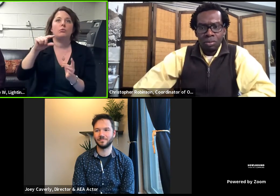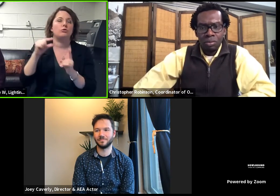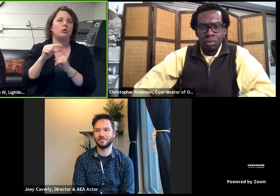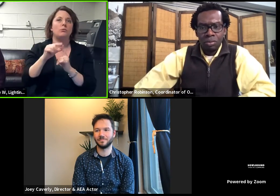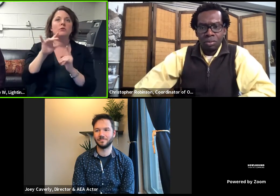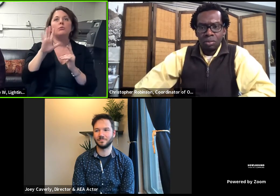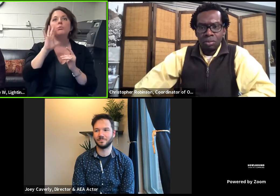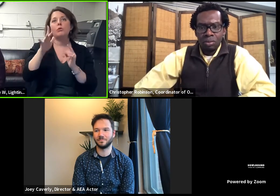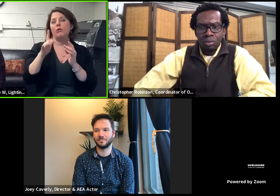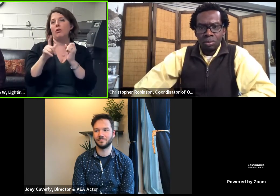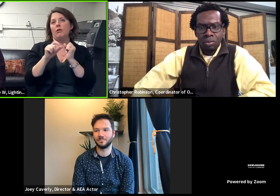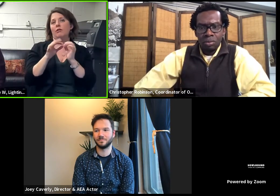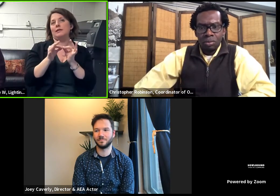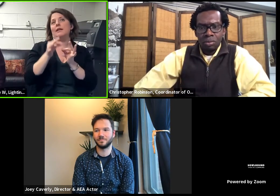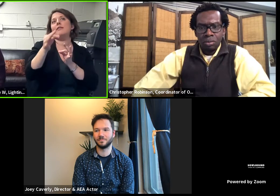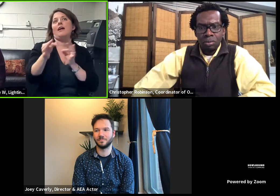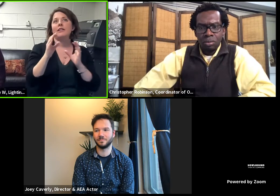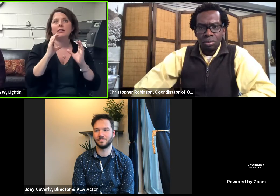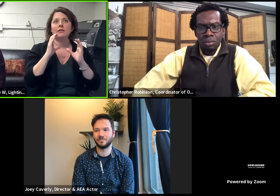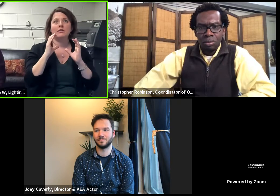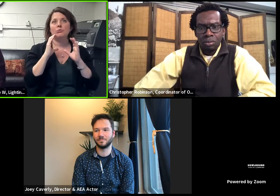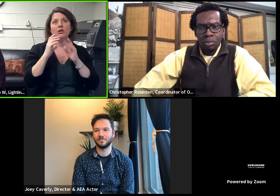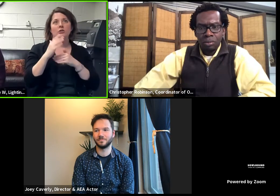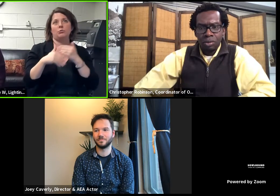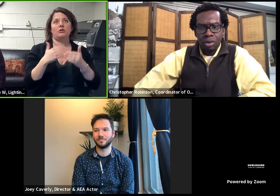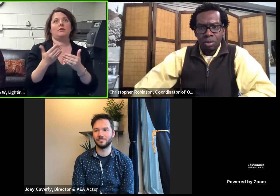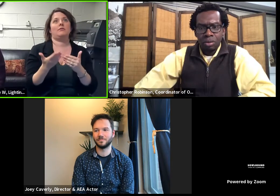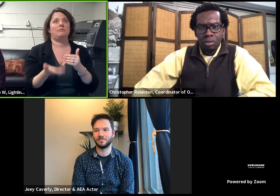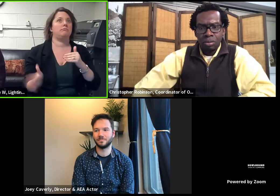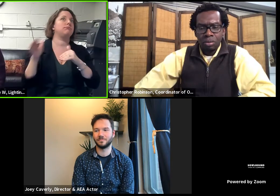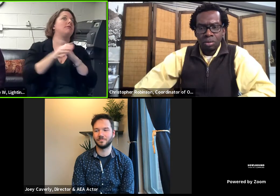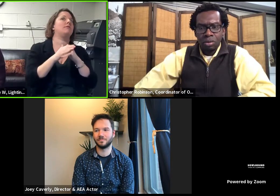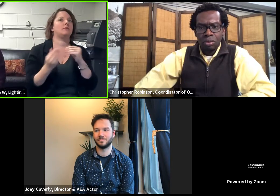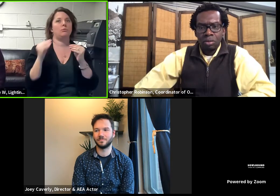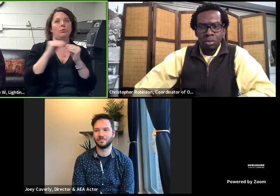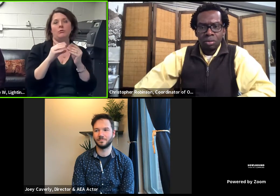about working with an interpreter, it can really delay the communication process